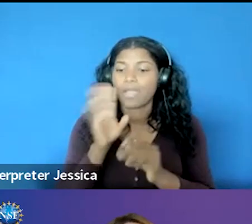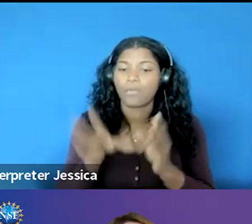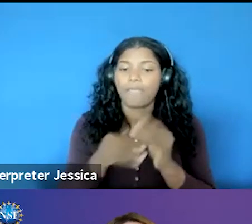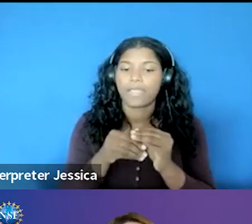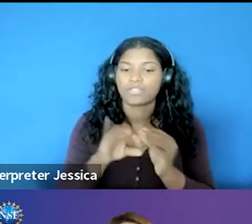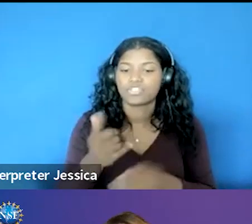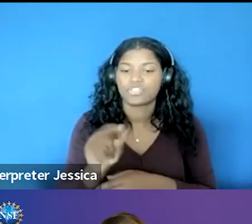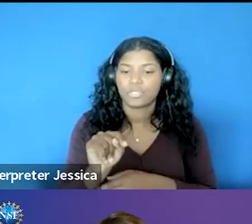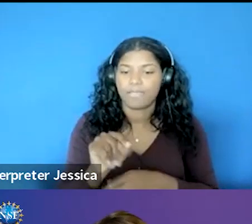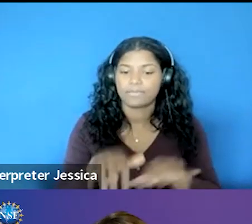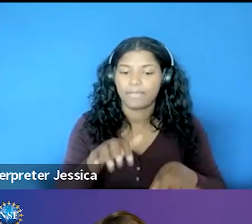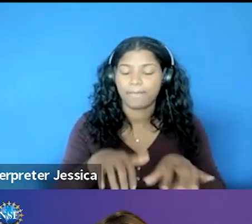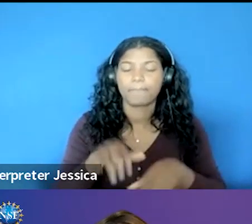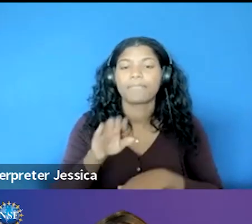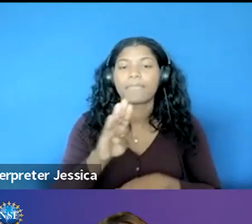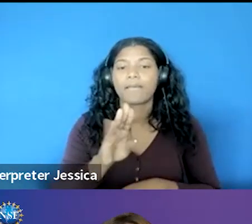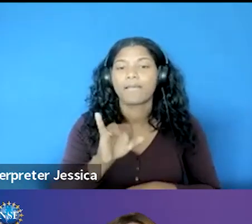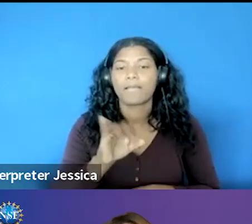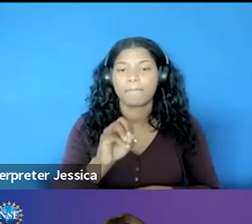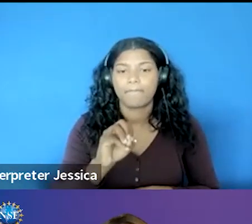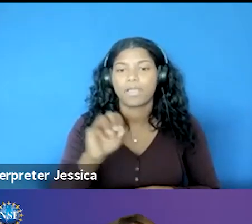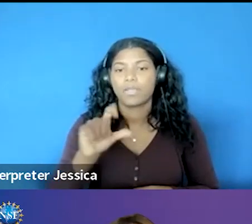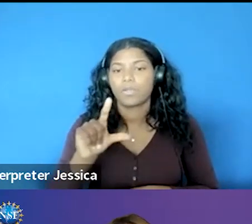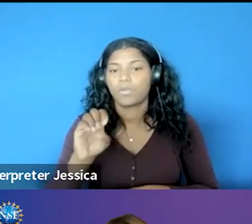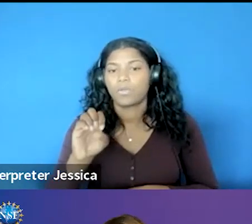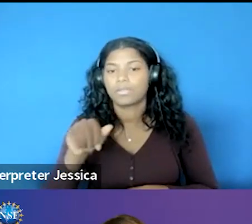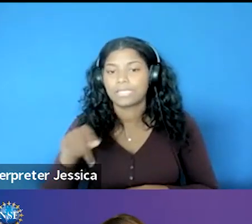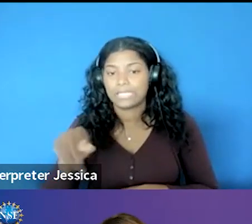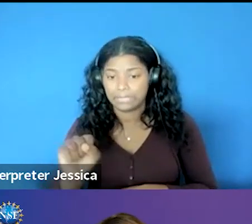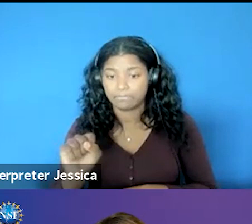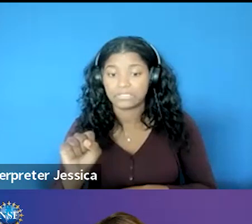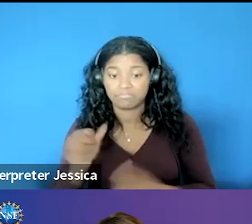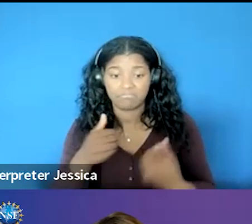There's BIO LEAPS, which is leading culture change through professional societies.